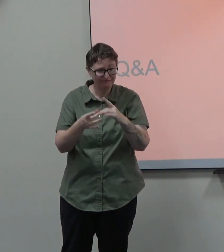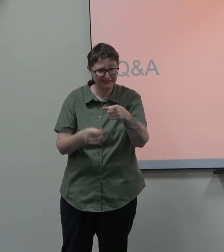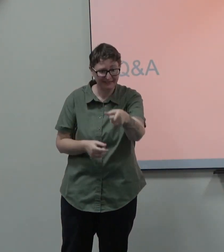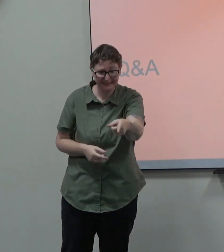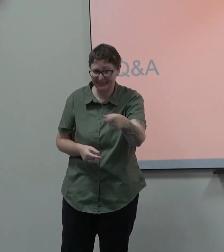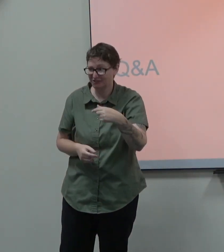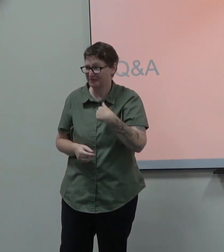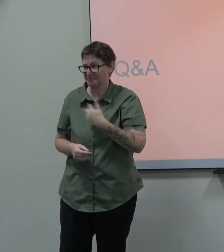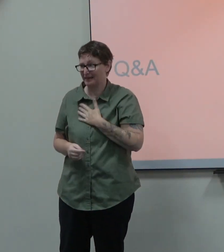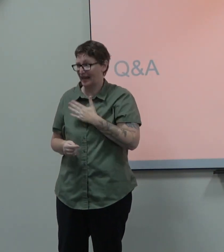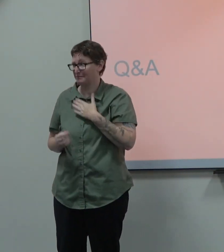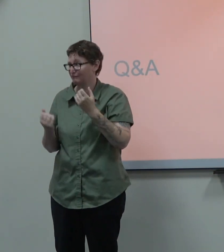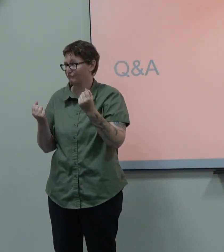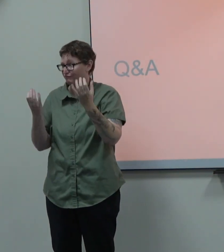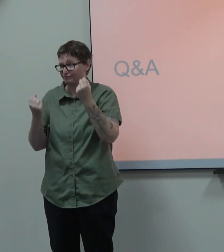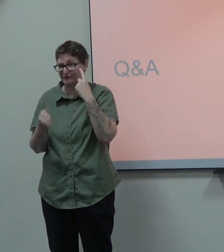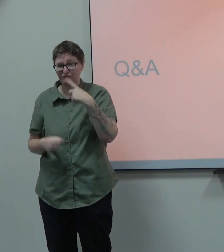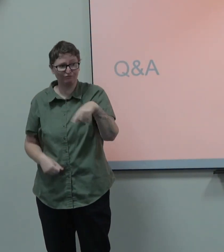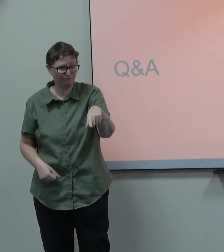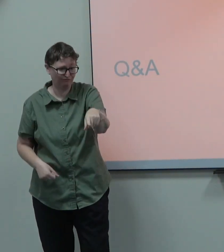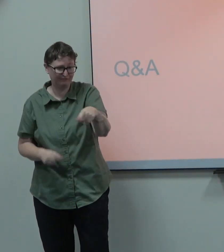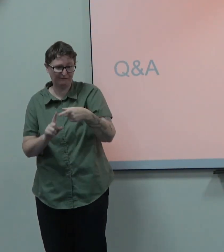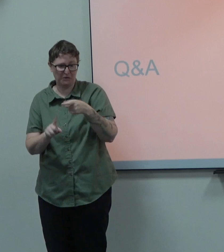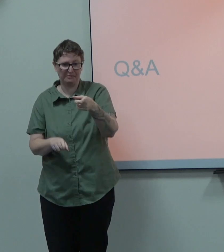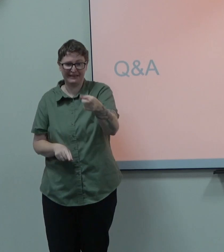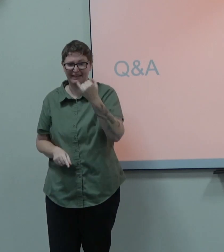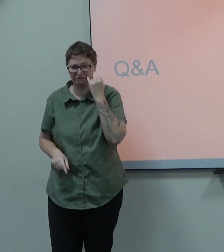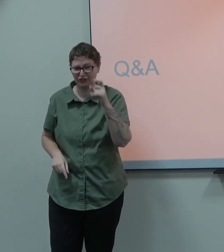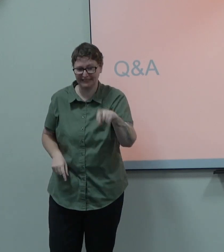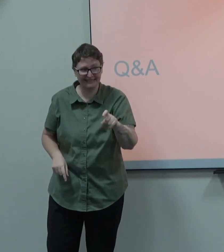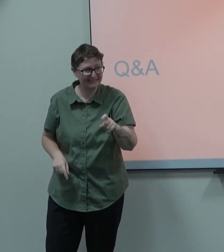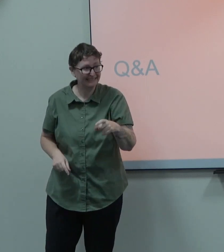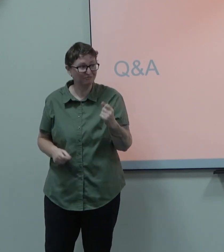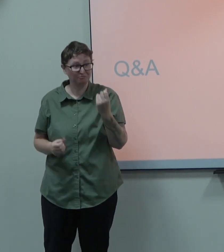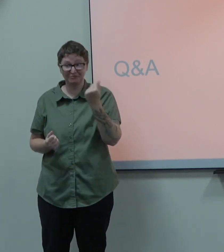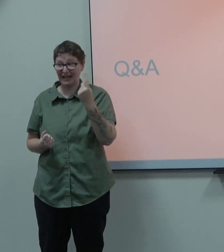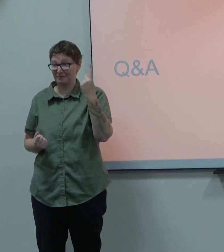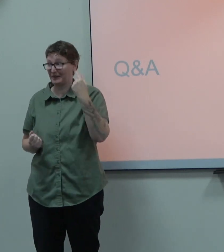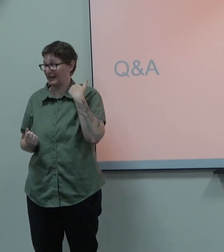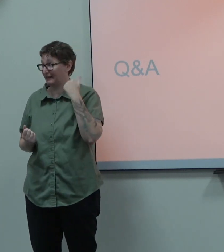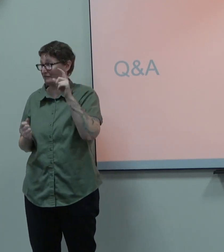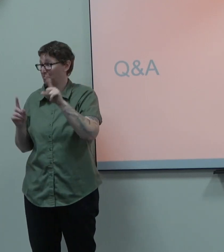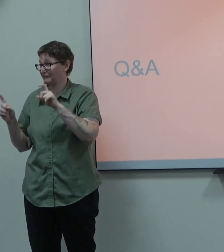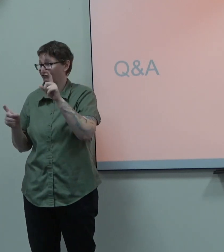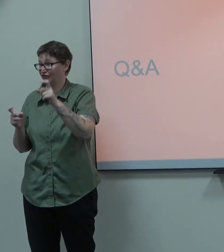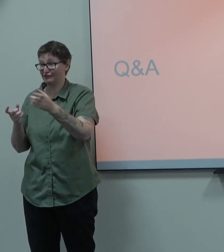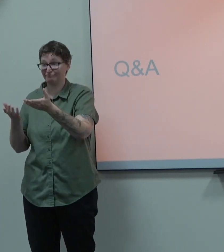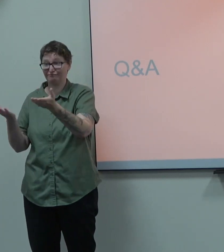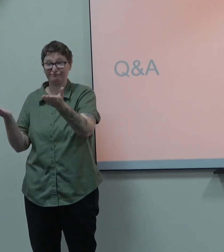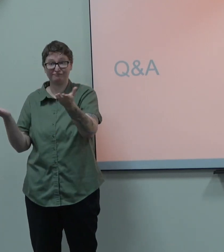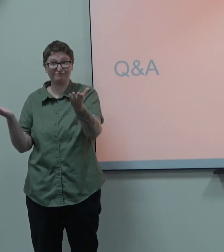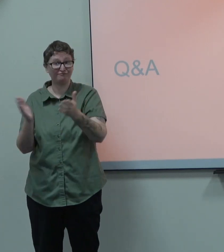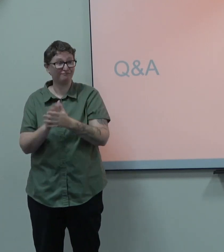or you can ask questions. And we can copy sign for you if you need.